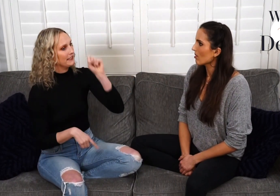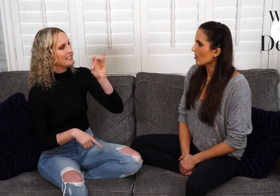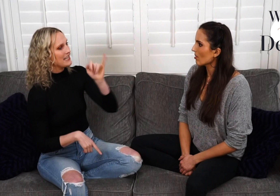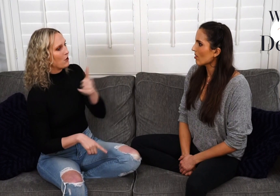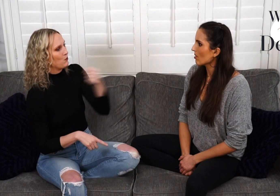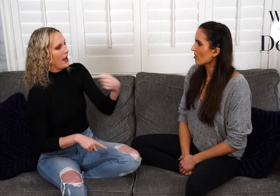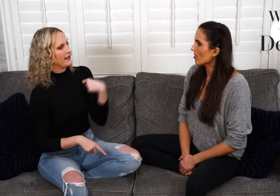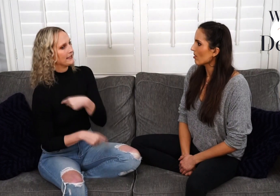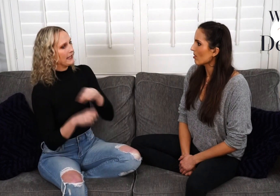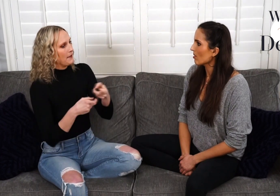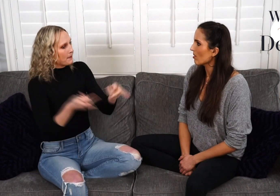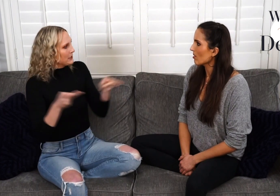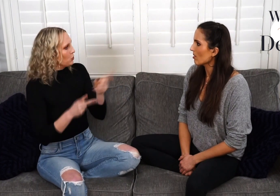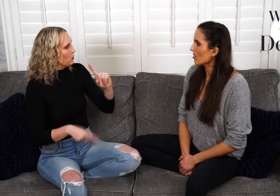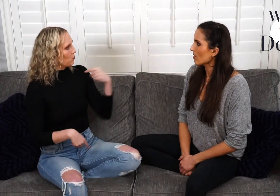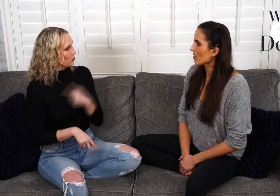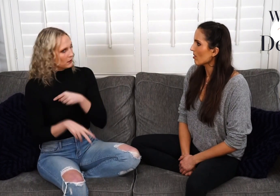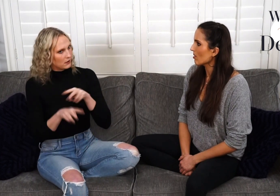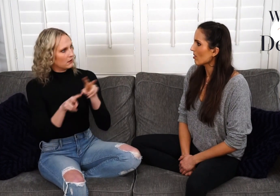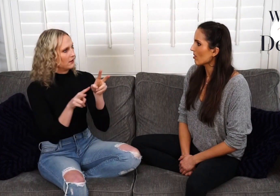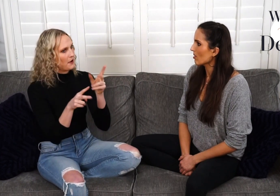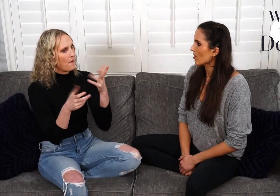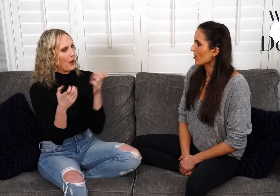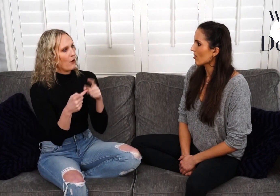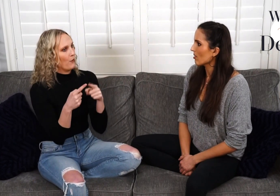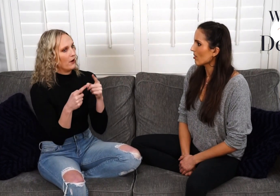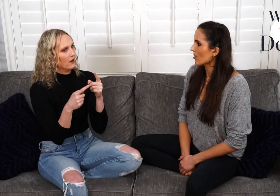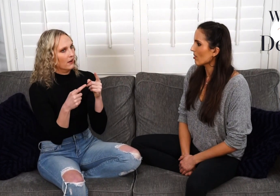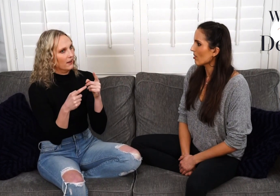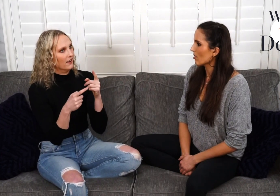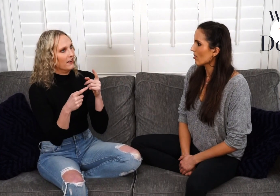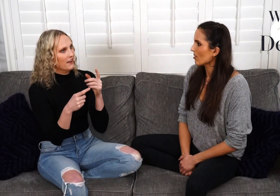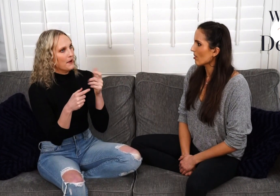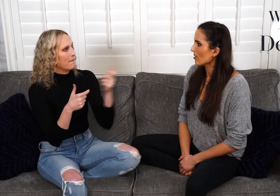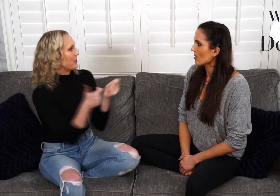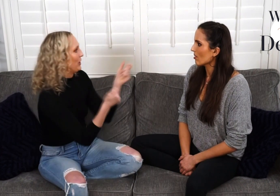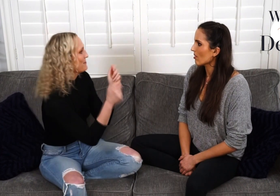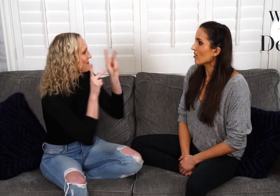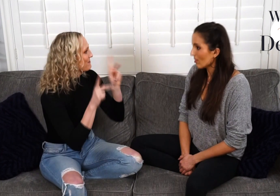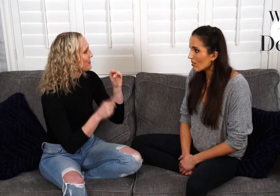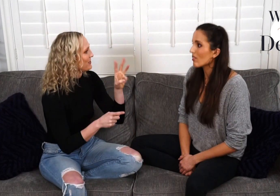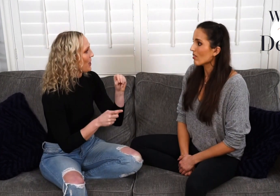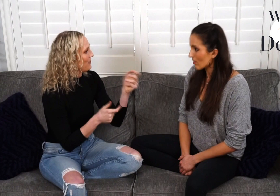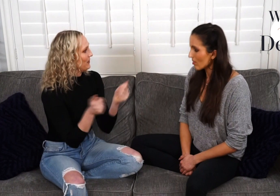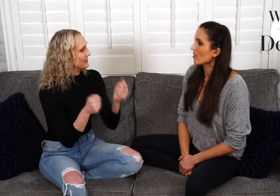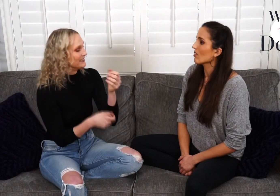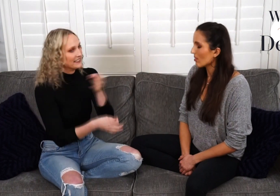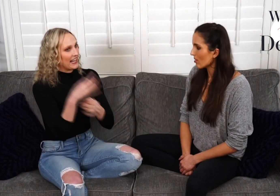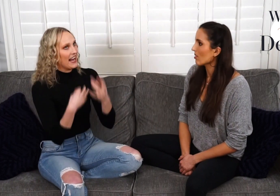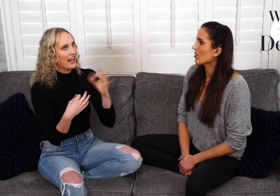Society puts us in a position where we you know, we want to instantly pull people down instead